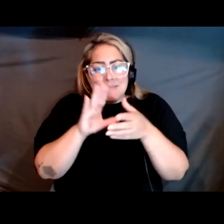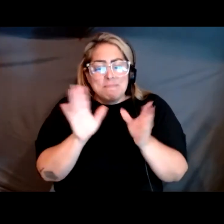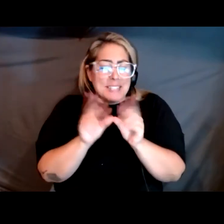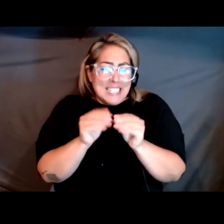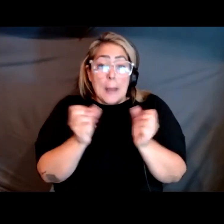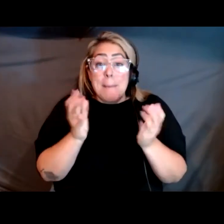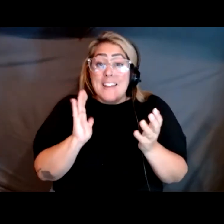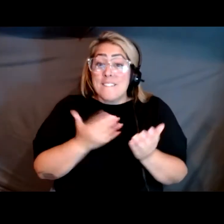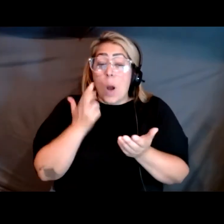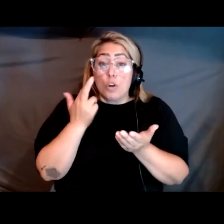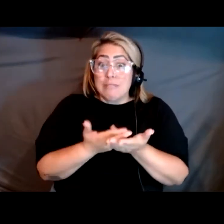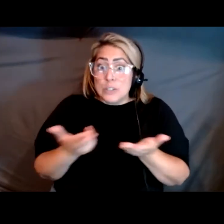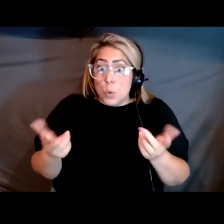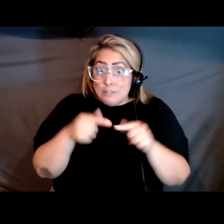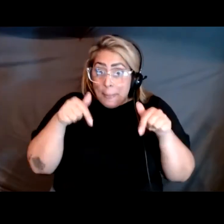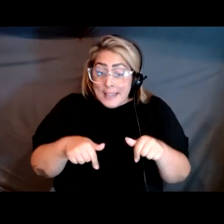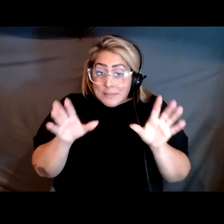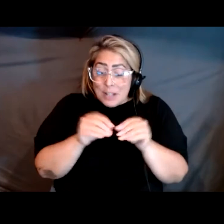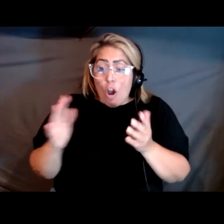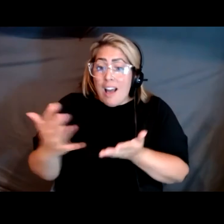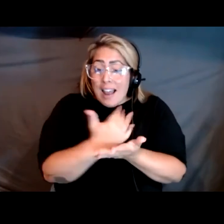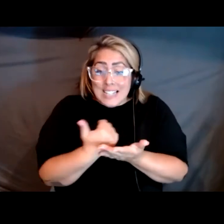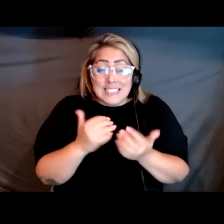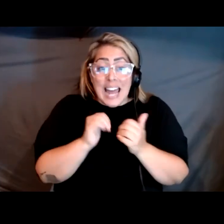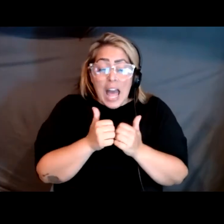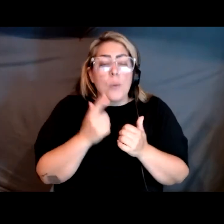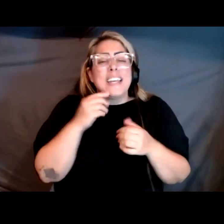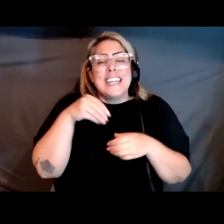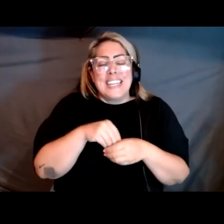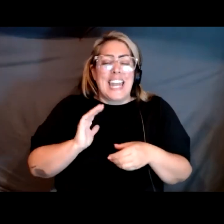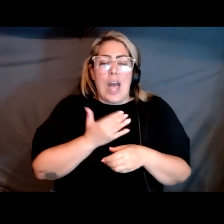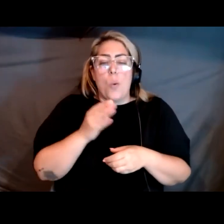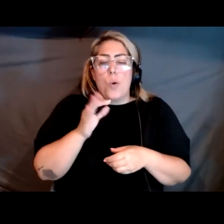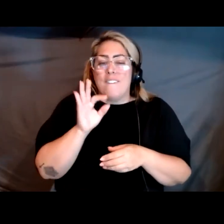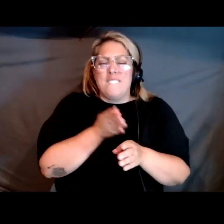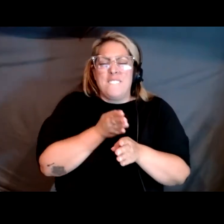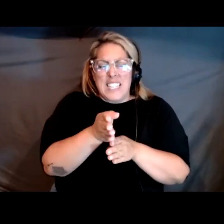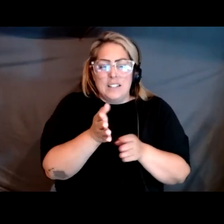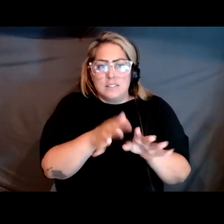from there meetings are collected into the Field-Wide Call FAQ document. We'll drop links into the Field-Wide chat for you to so you can follow along.